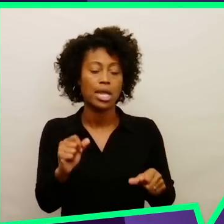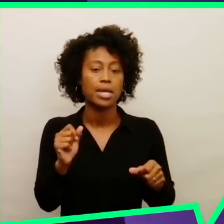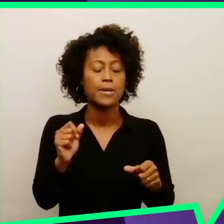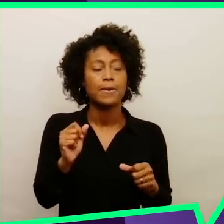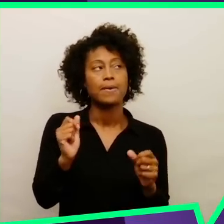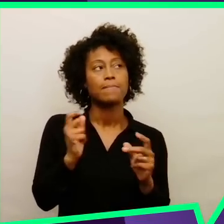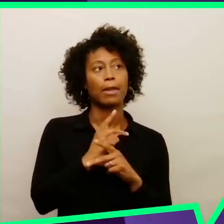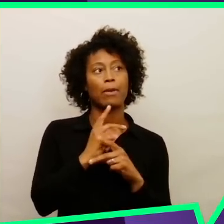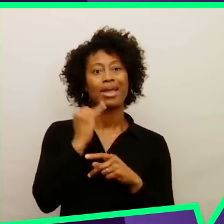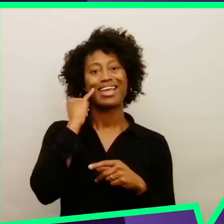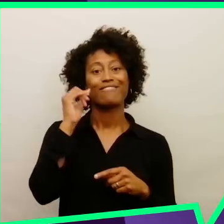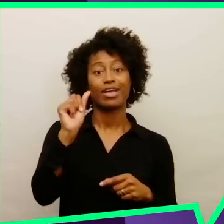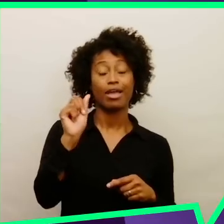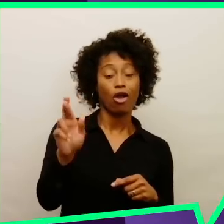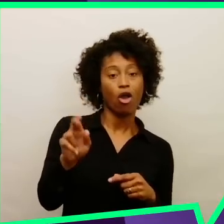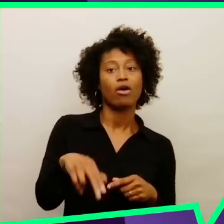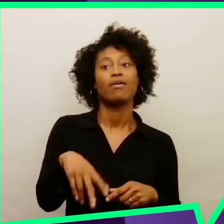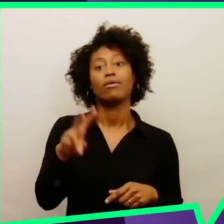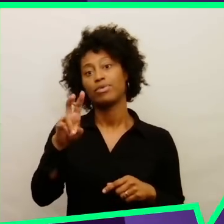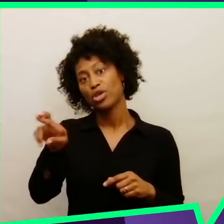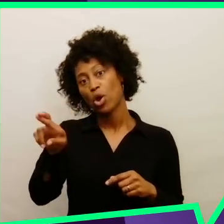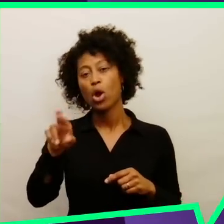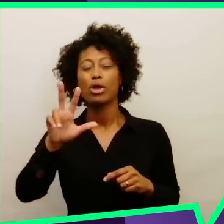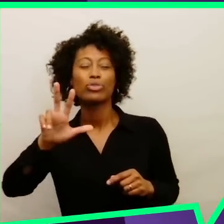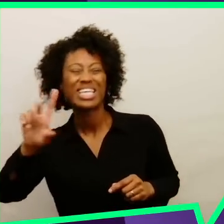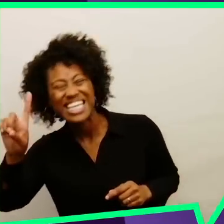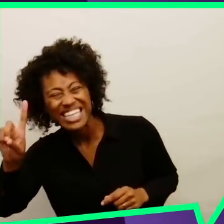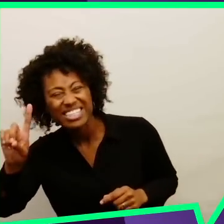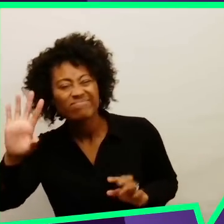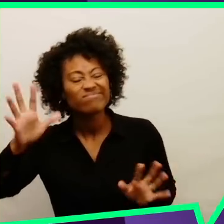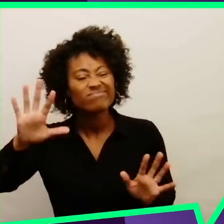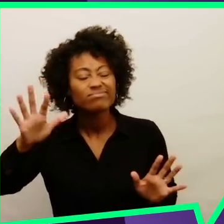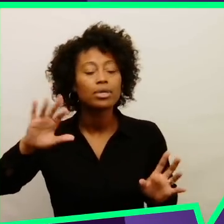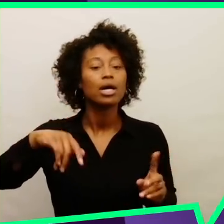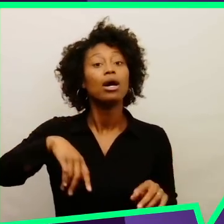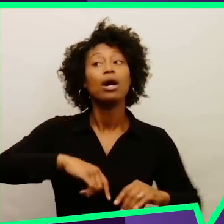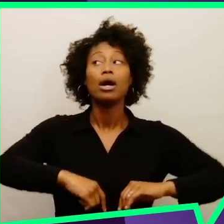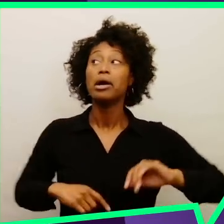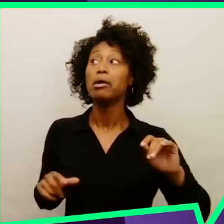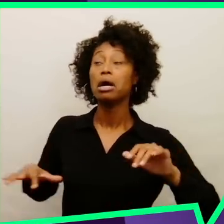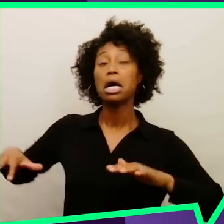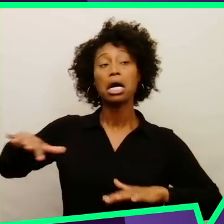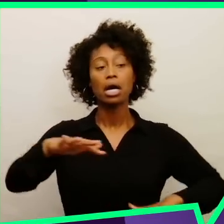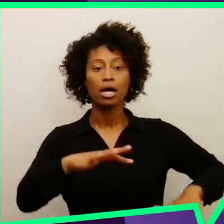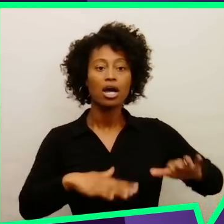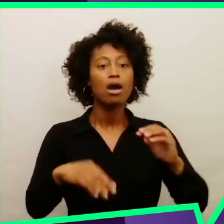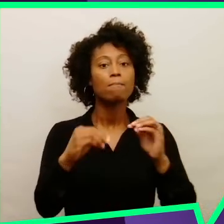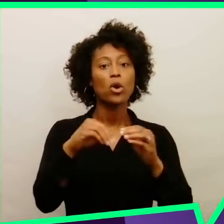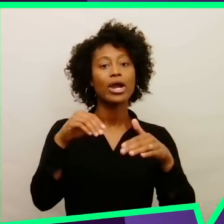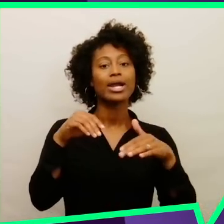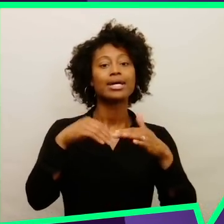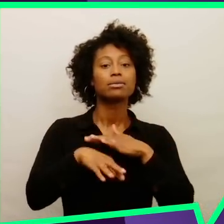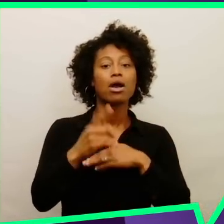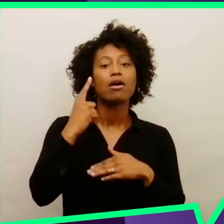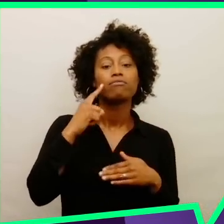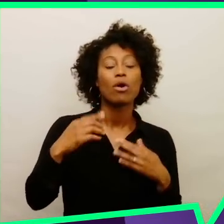are going to go together? I'm not sure, but I would love for us to keep exploring a way where things like augmented reality, VR,